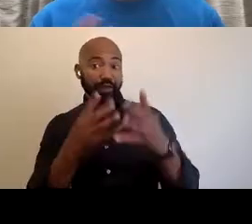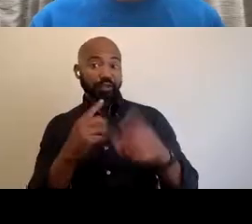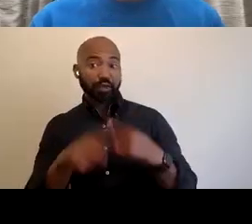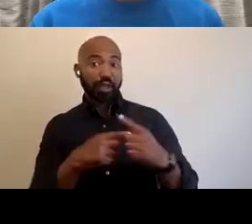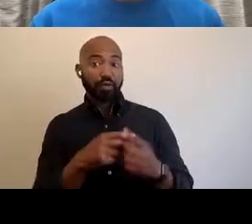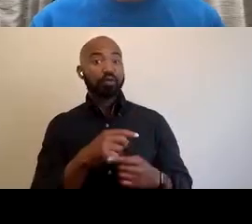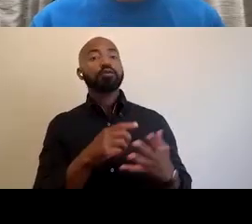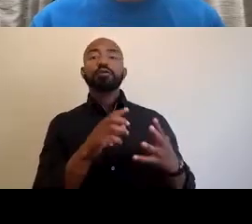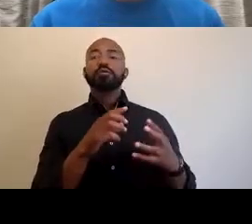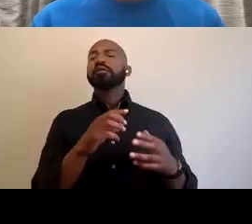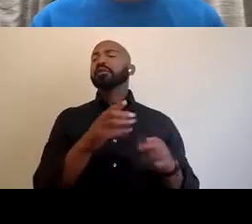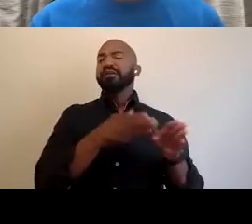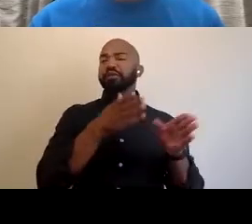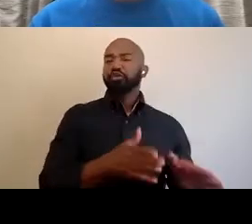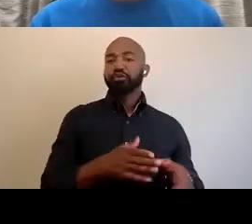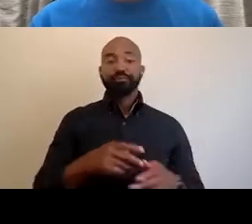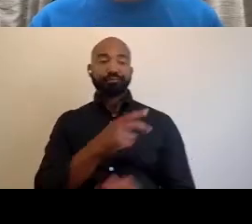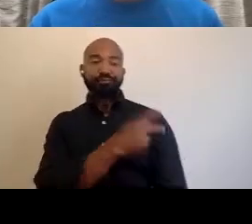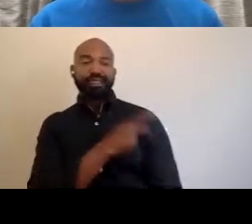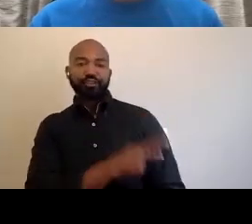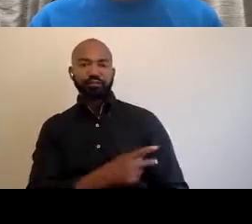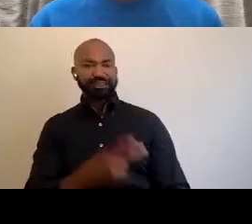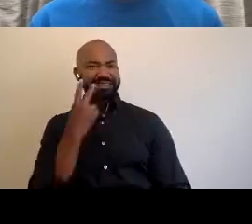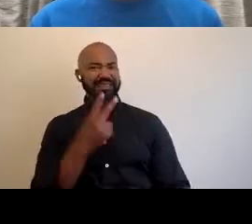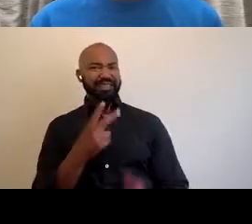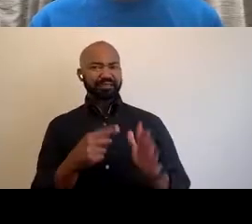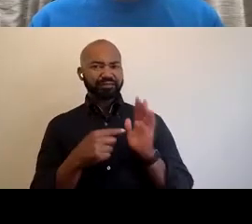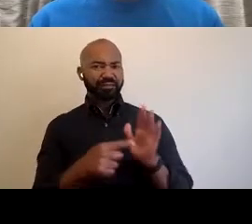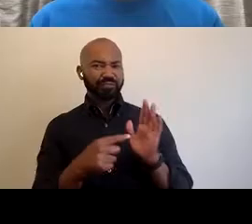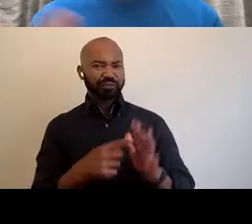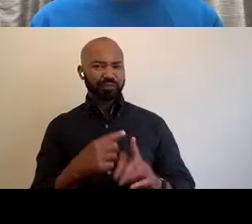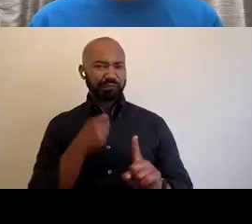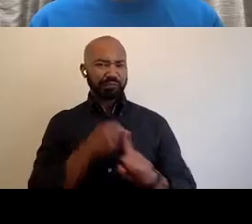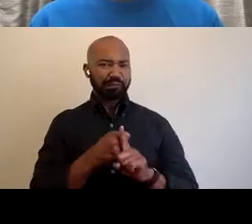and patients about any symptoms that they may encounter within their journey.